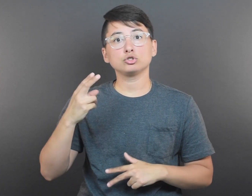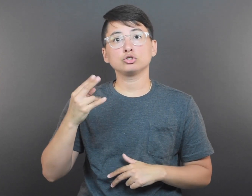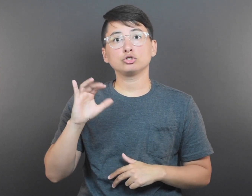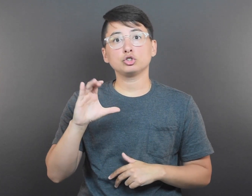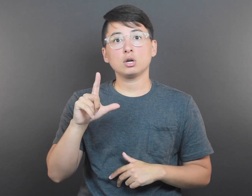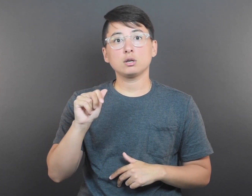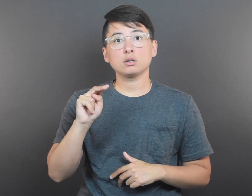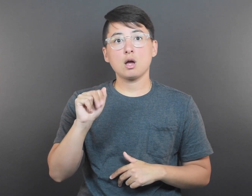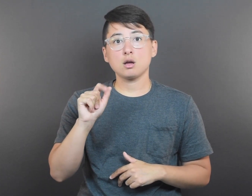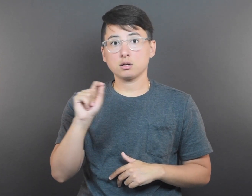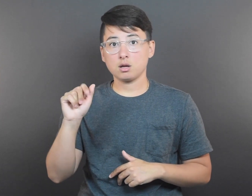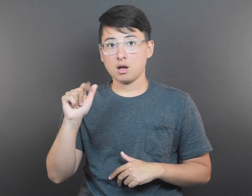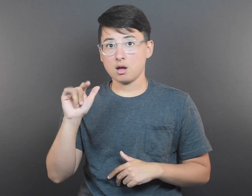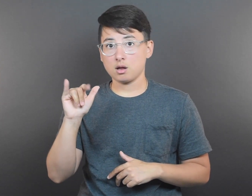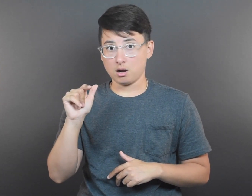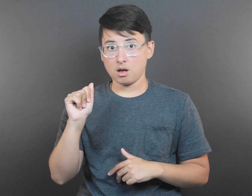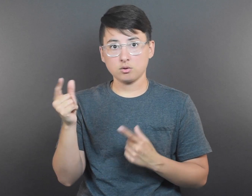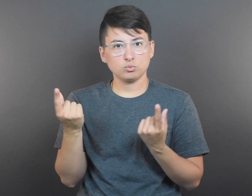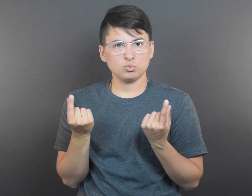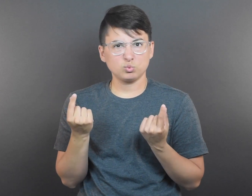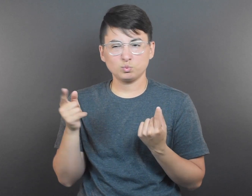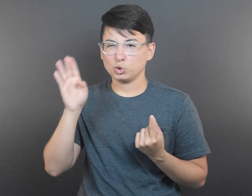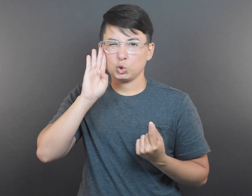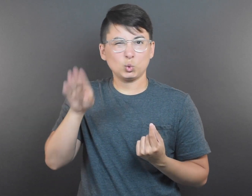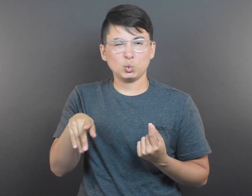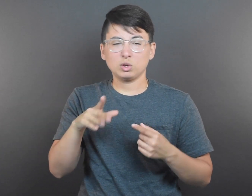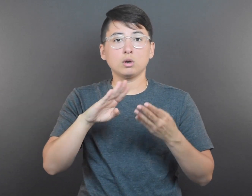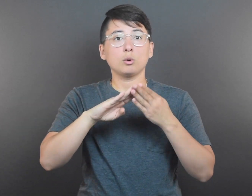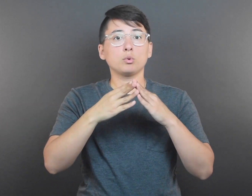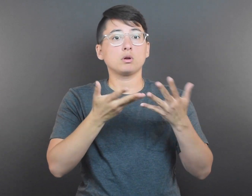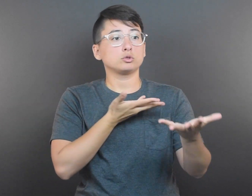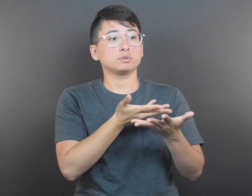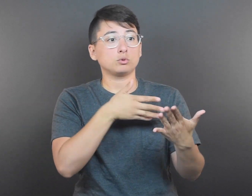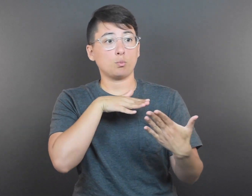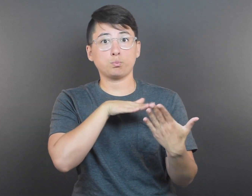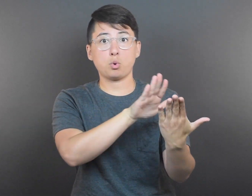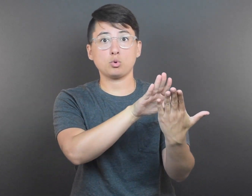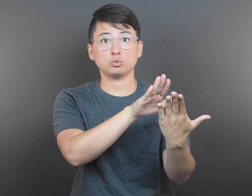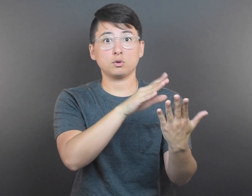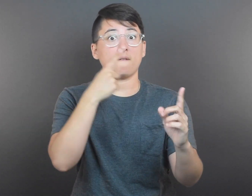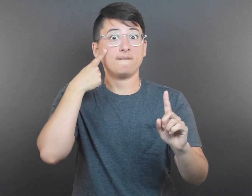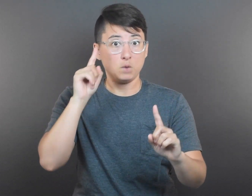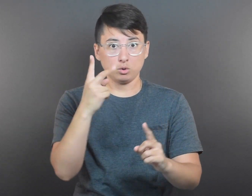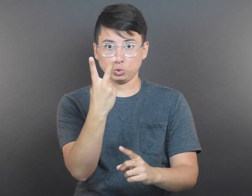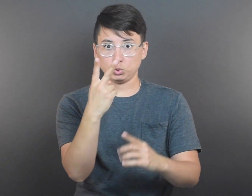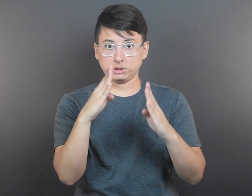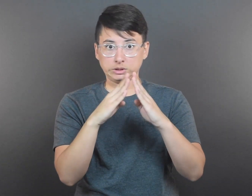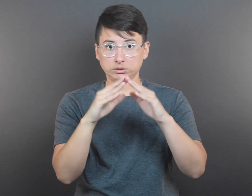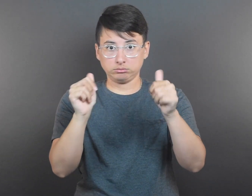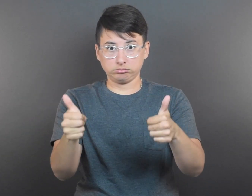to the Madelia and St. James community testing sites needed to be different from what was